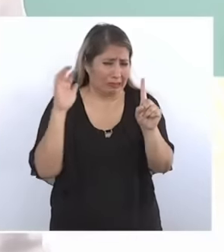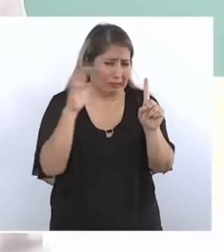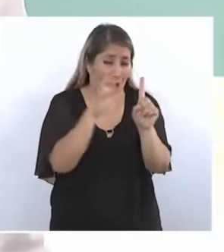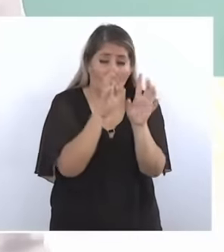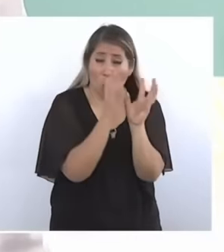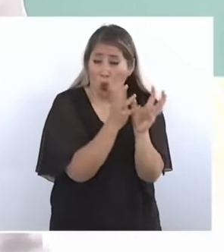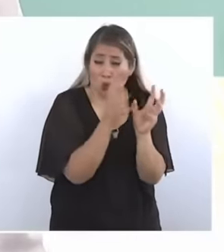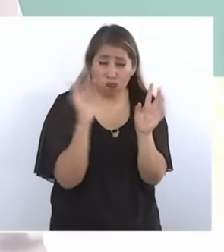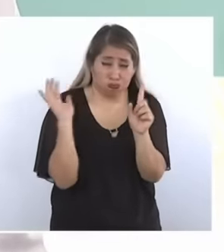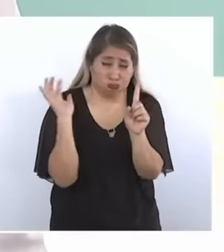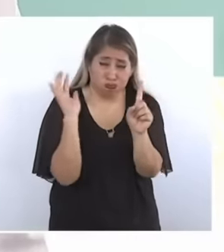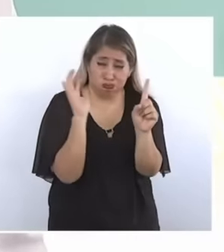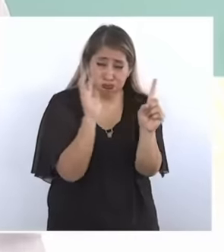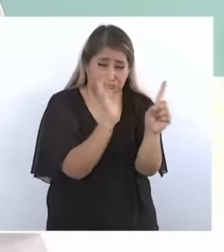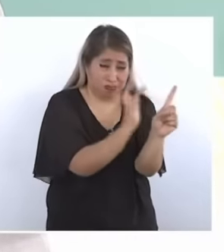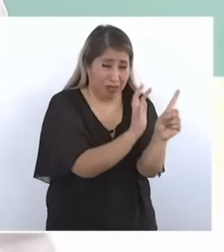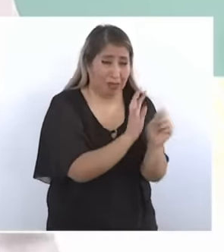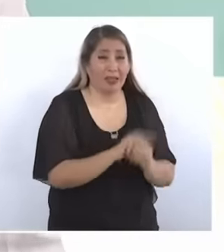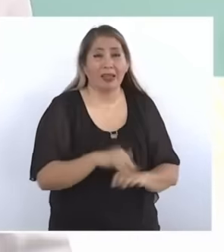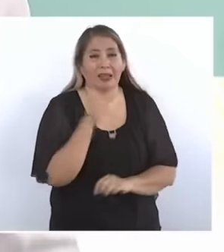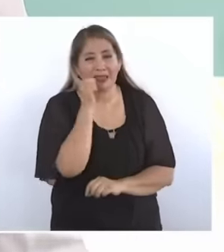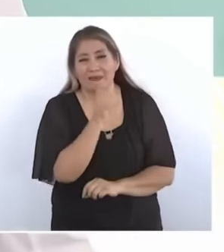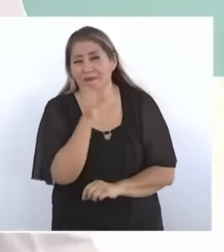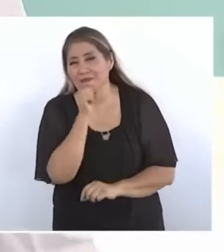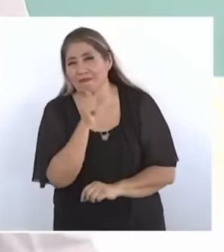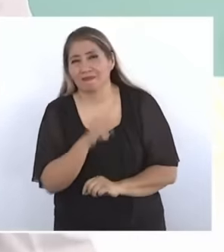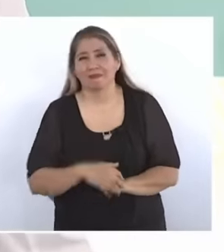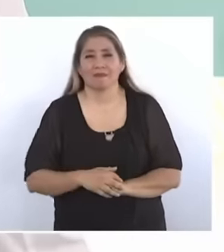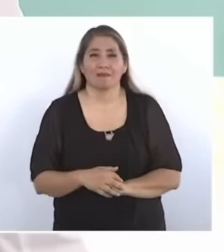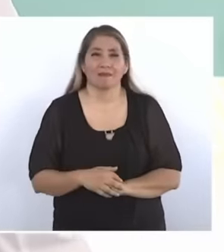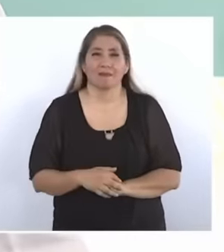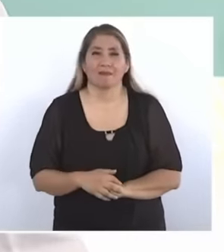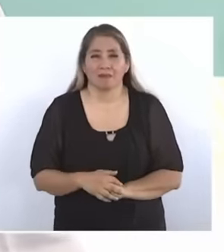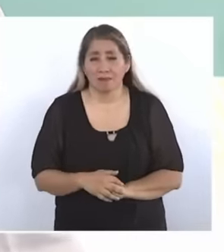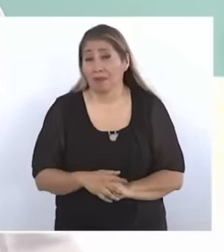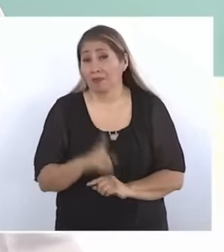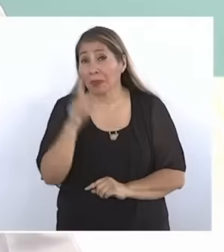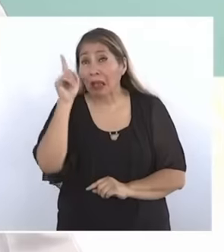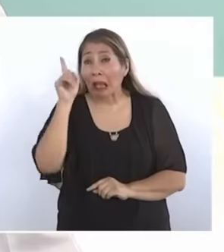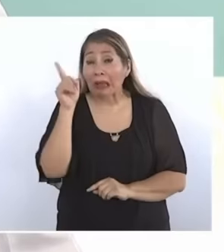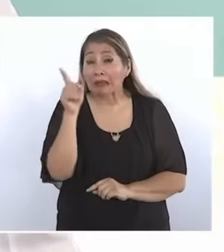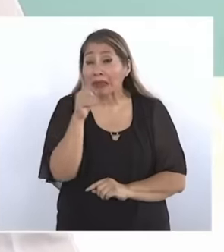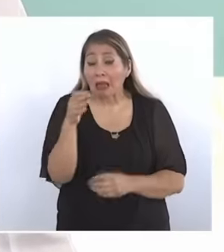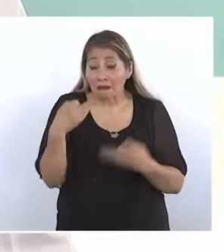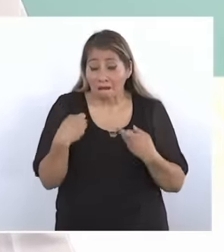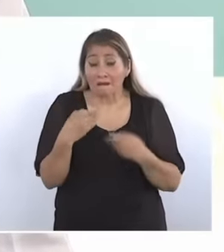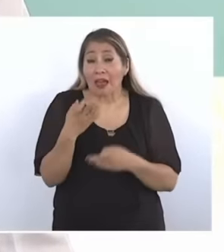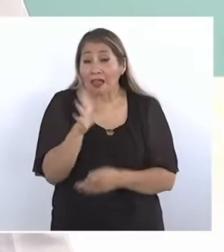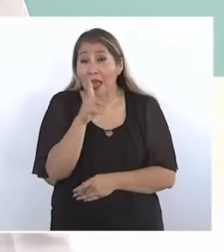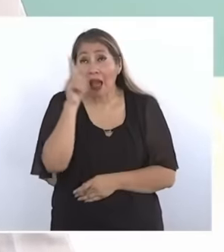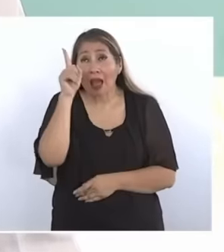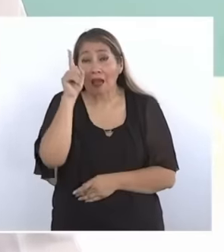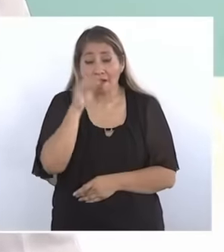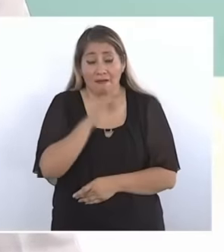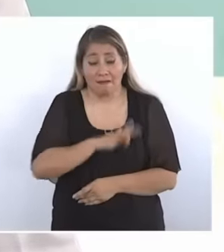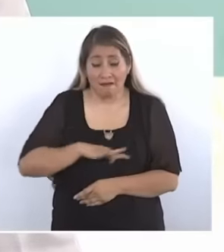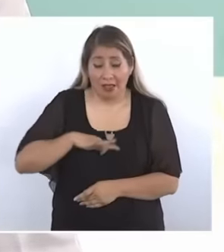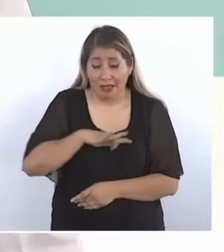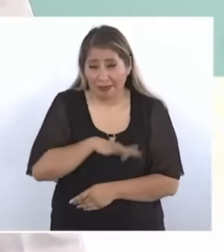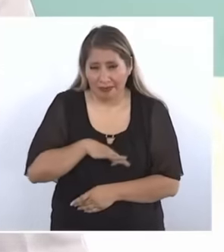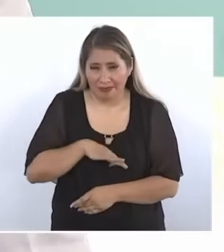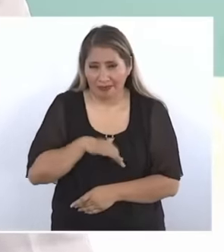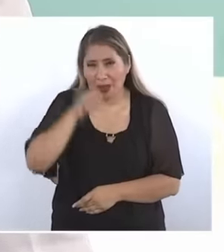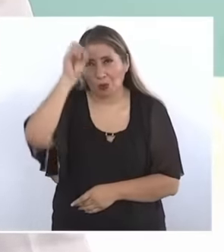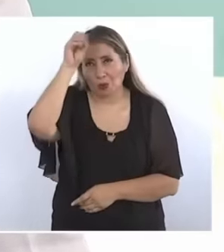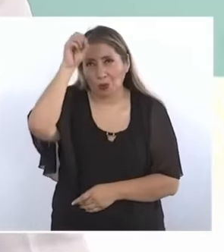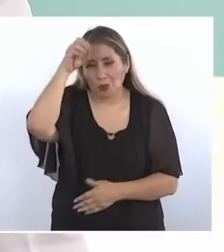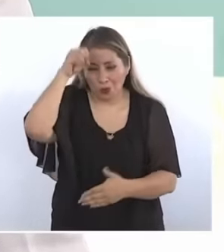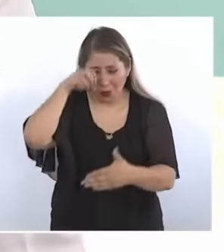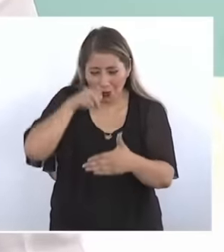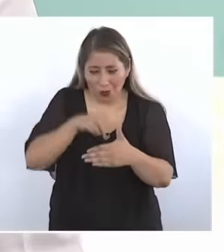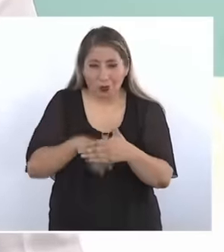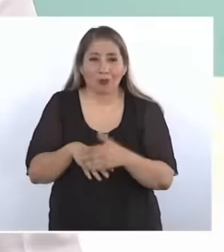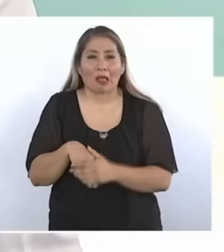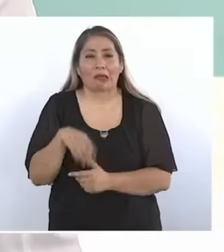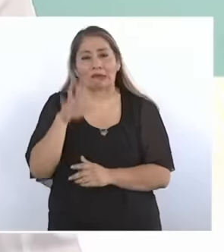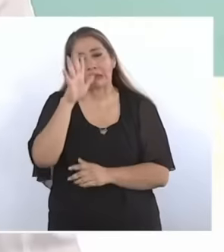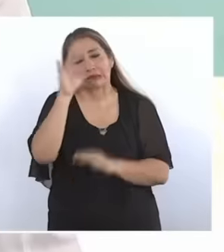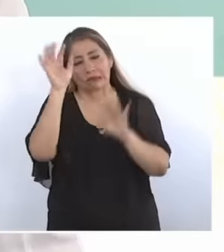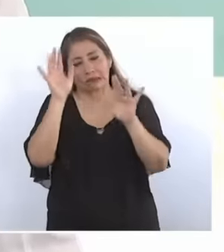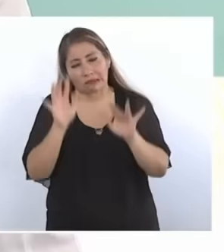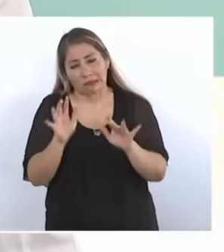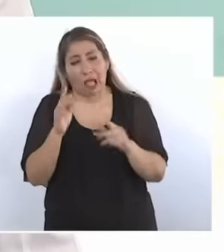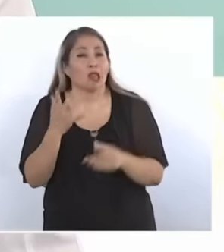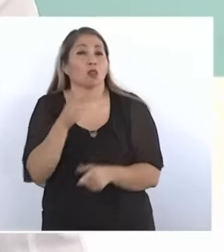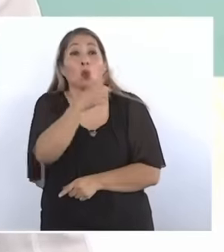now up there in heaven, are happy because all the effort, all the struggle, was not in vain.